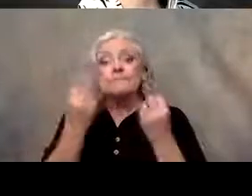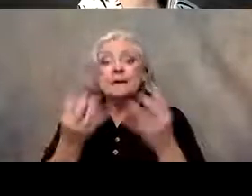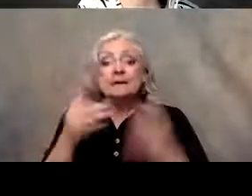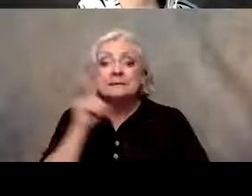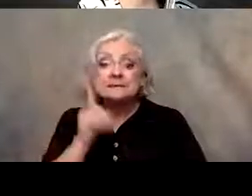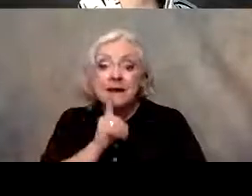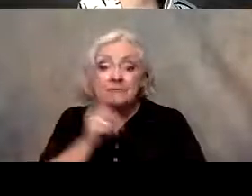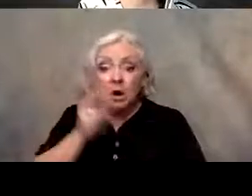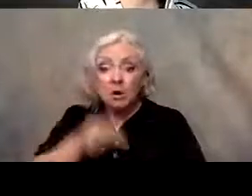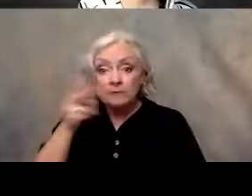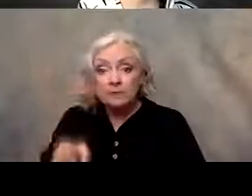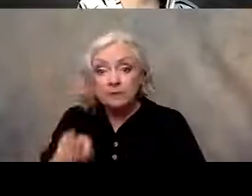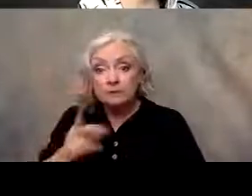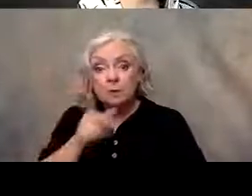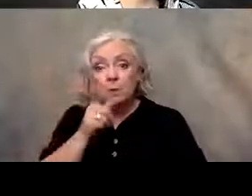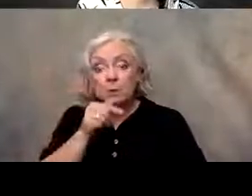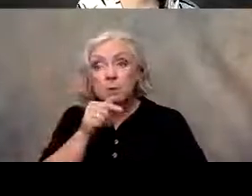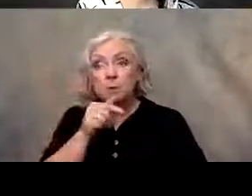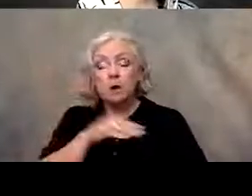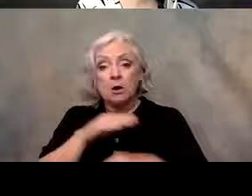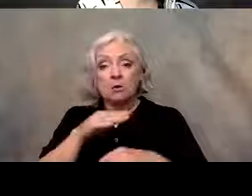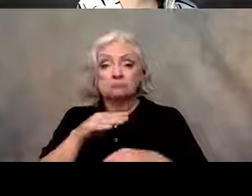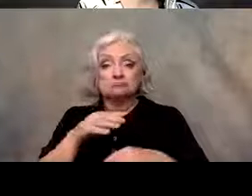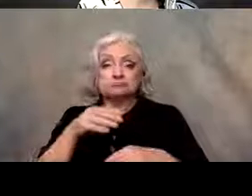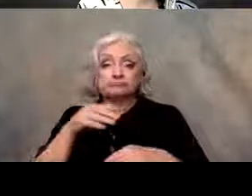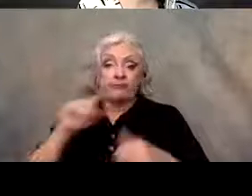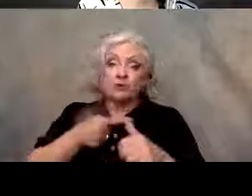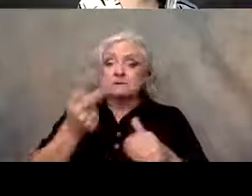who are native users of ASL learn English as a second language,